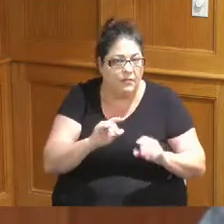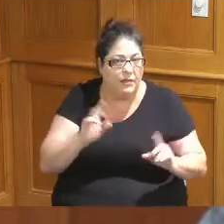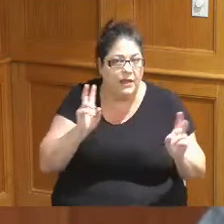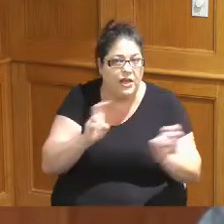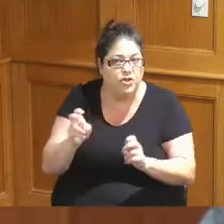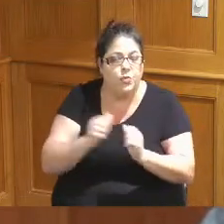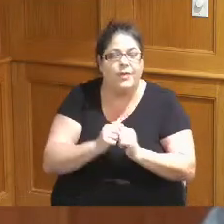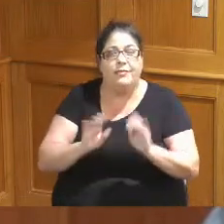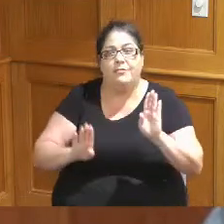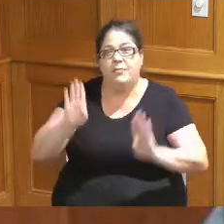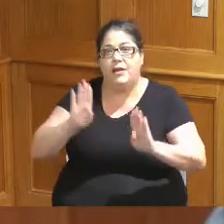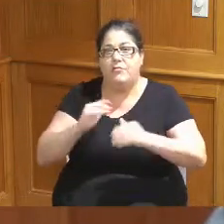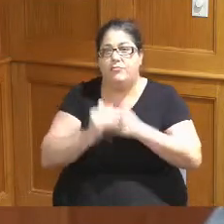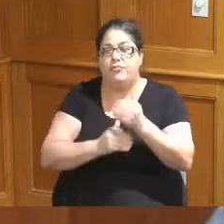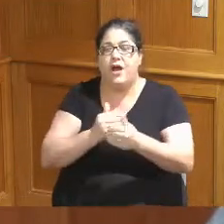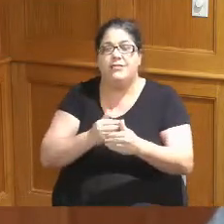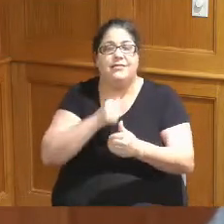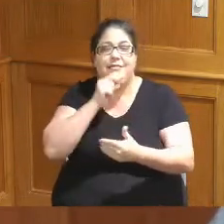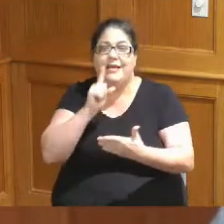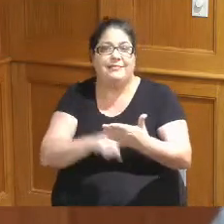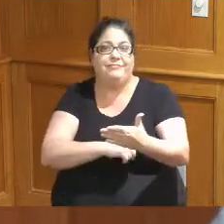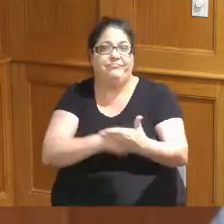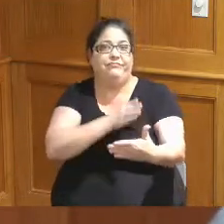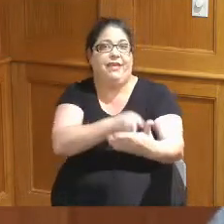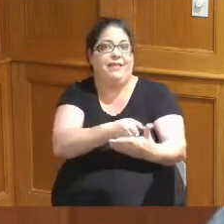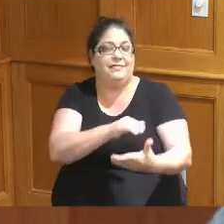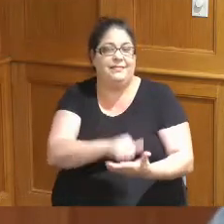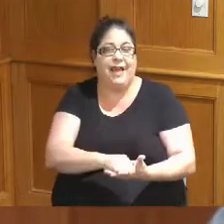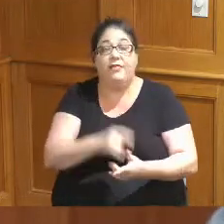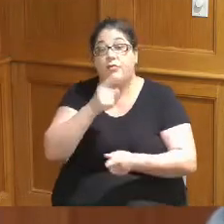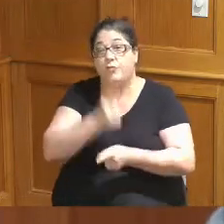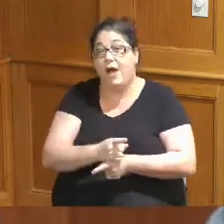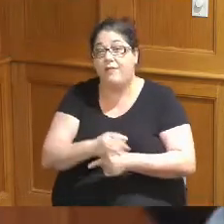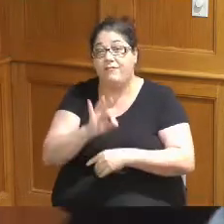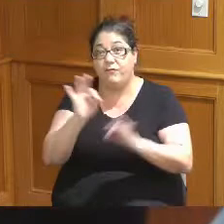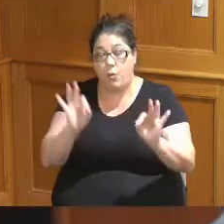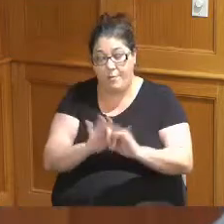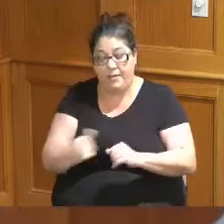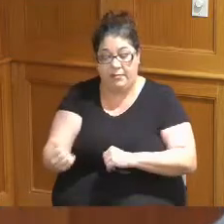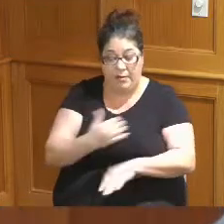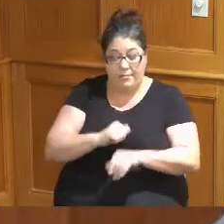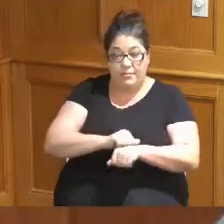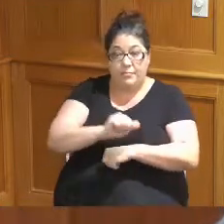bidding process it does not Prejudice anybody the correct form was then submitted a bid four hundred